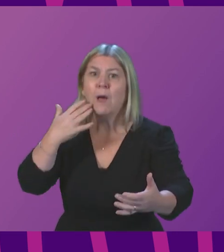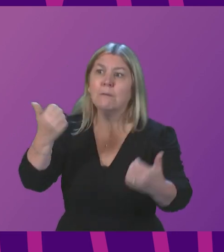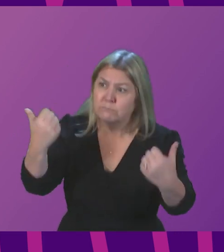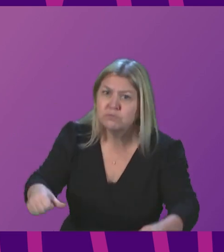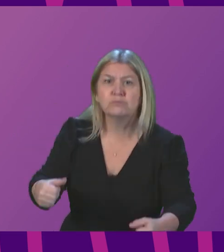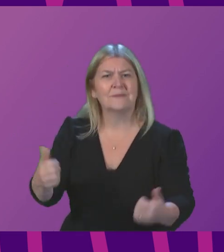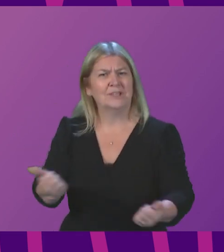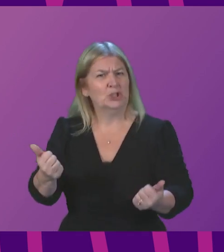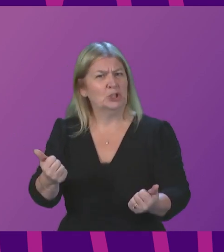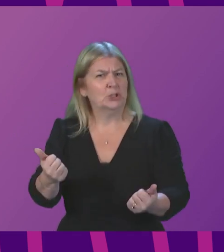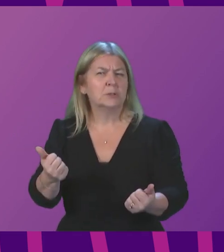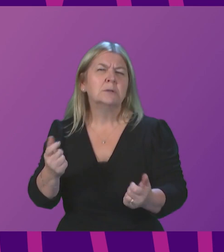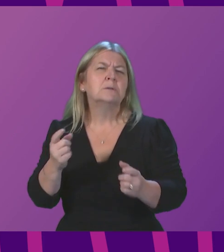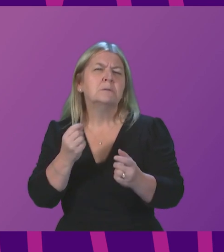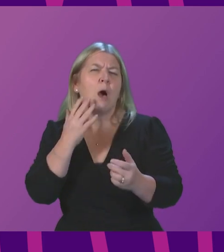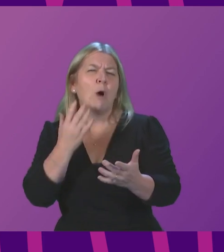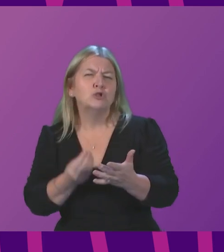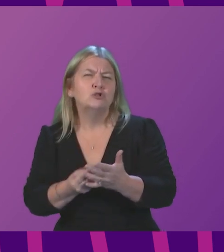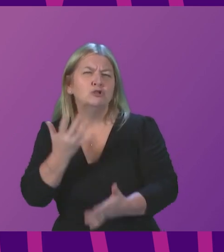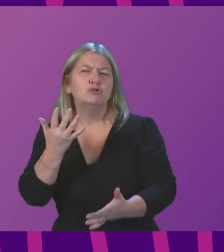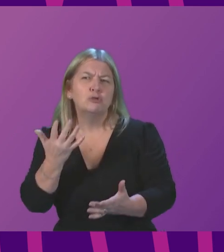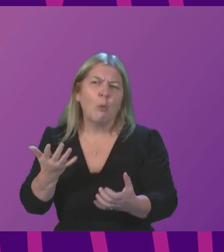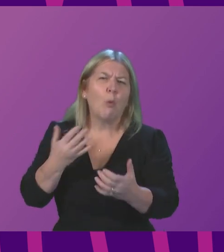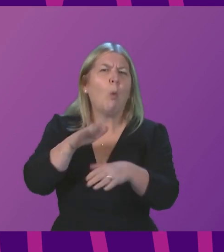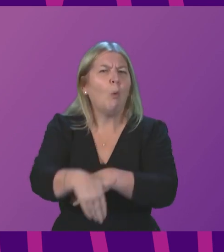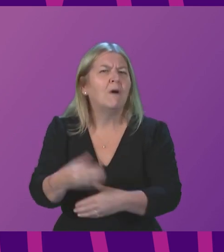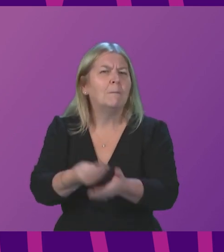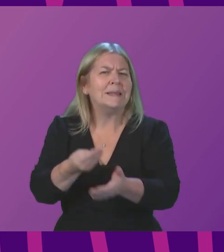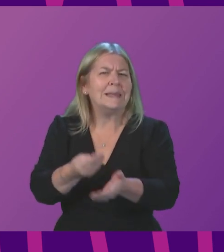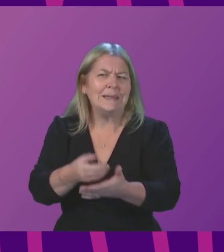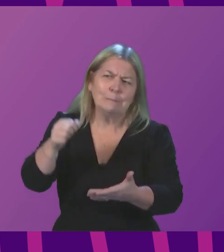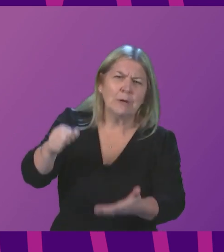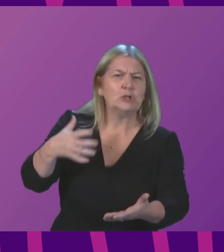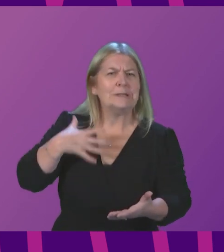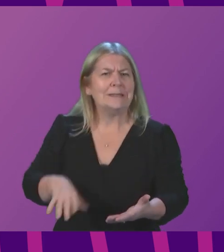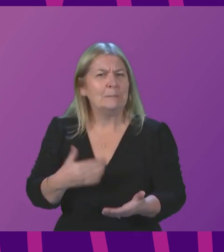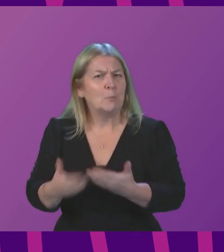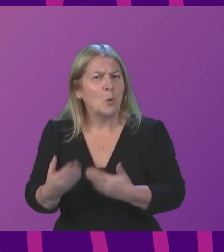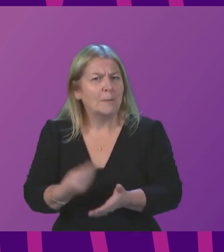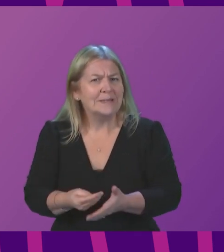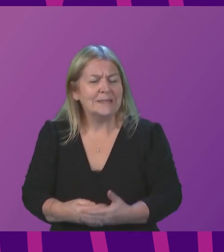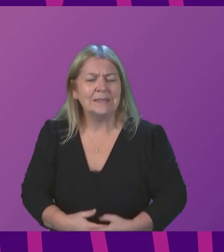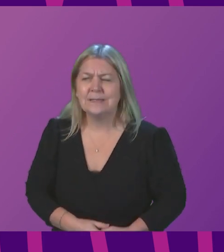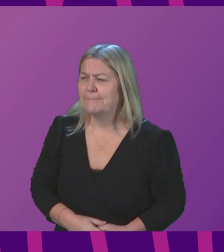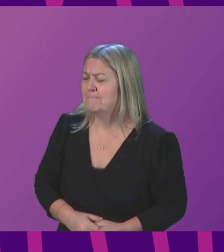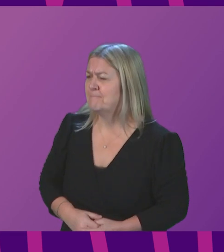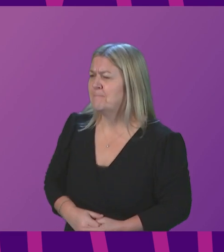be a cost overrun? We are at the start of winter. I will ask the Minister for Transport to write directly